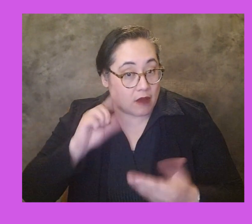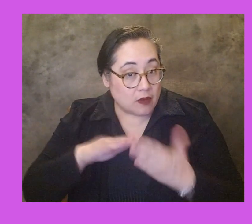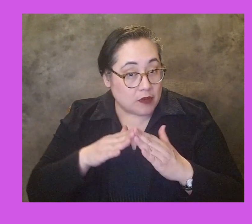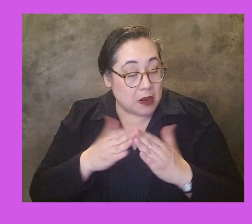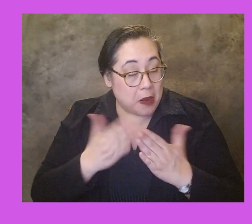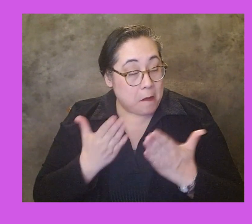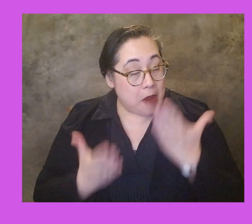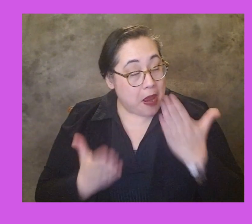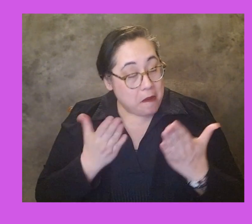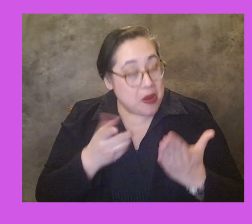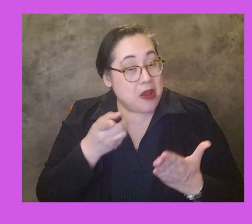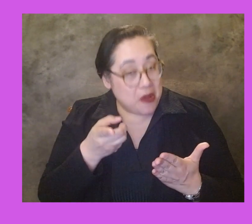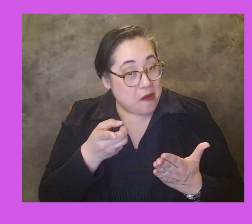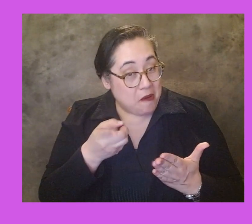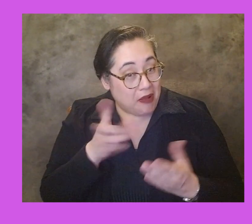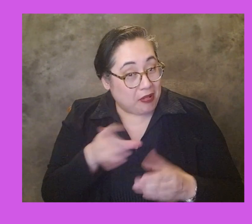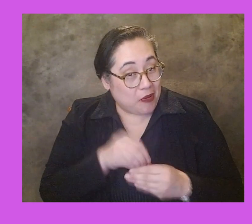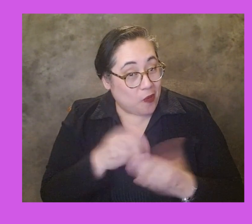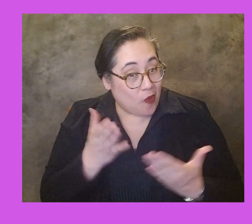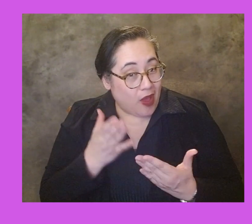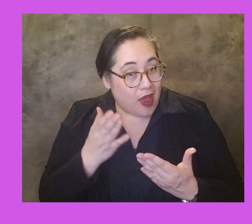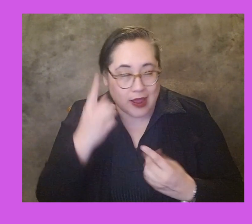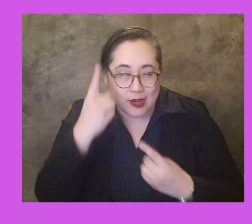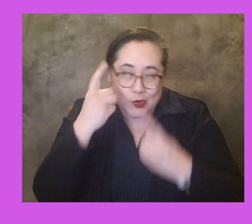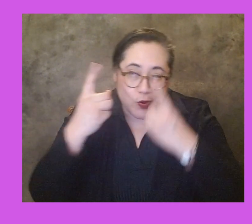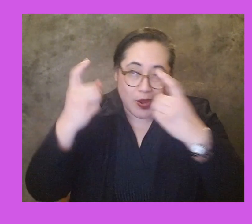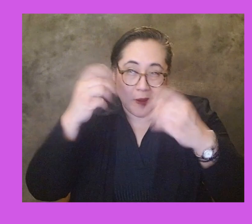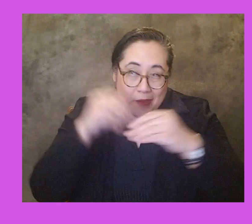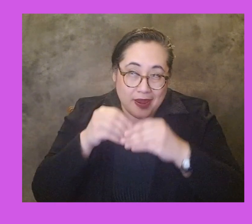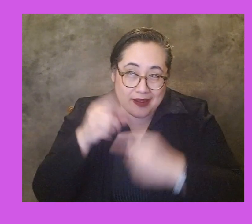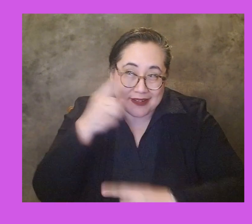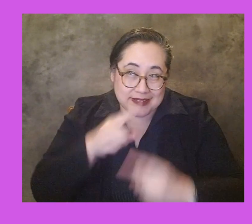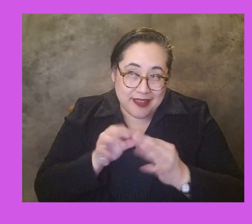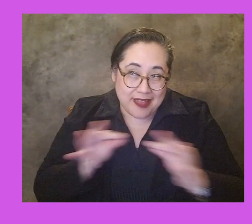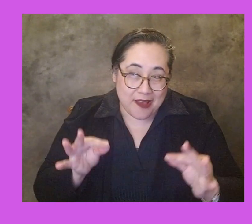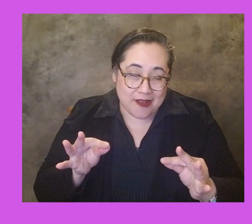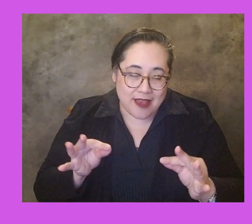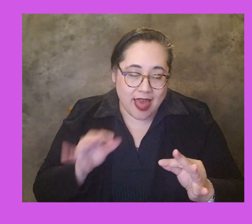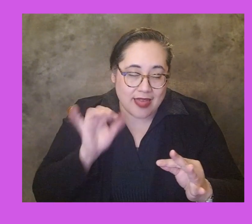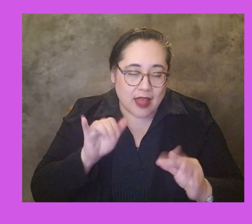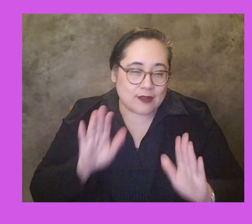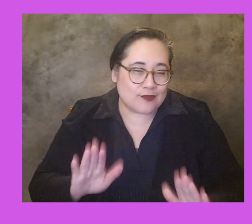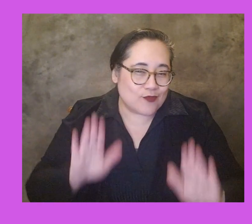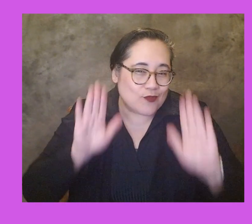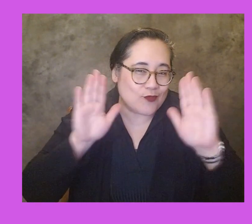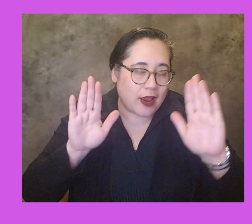That's awesome. But now a question arises. Is there something more?